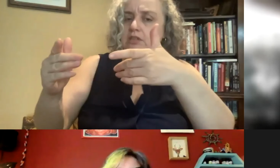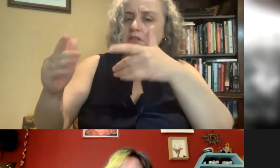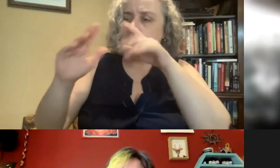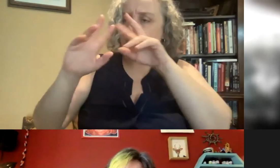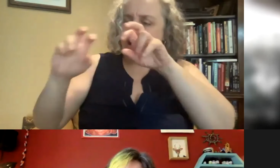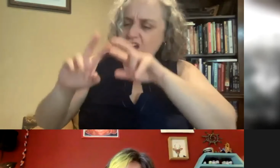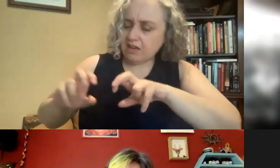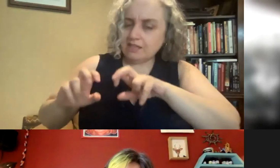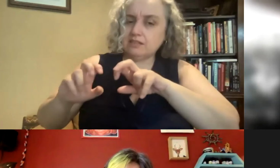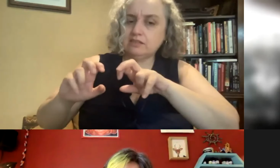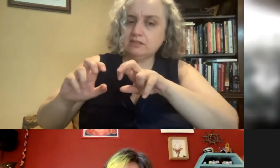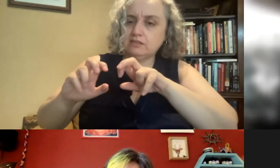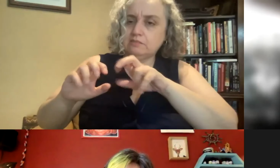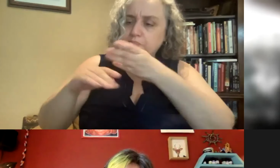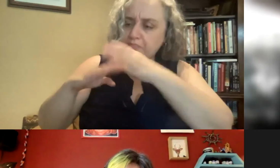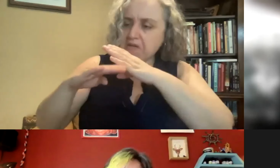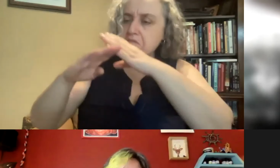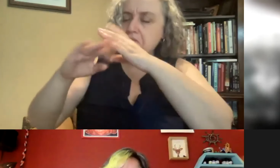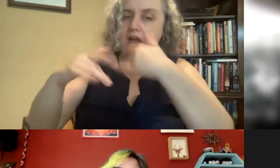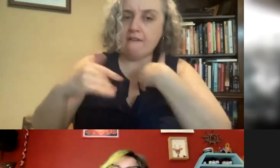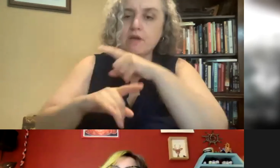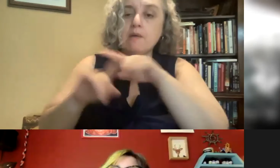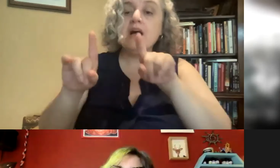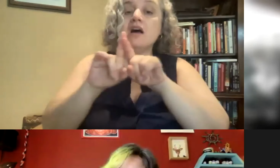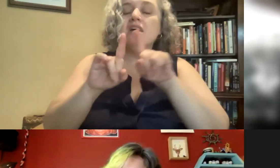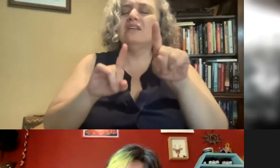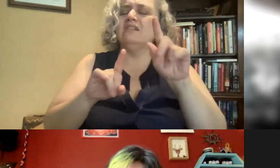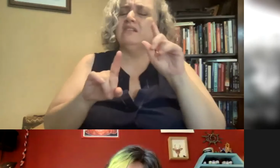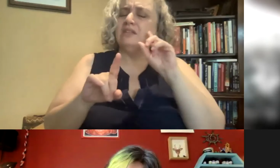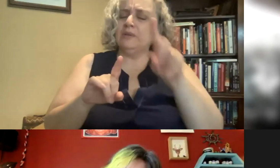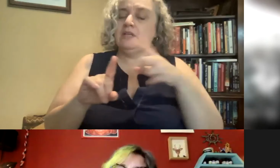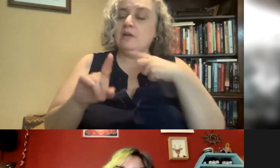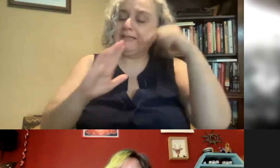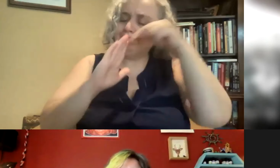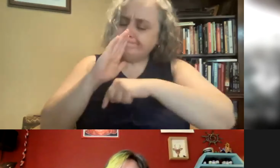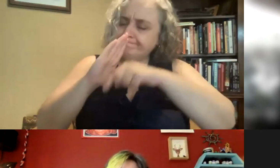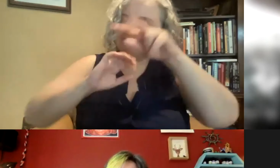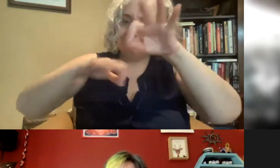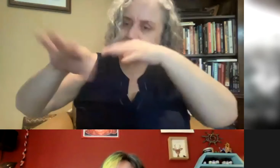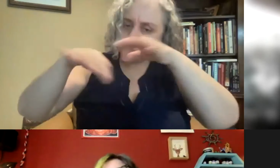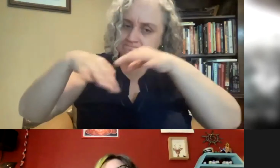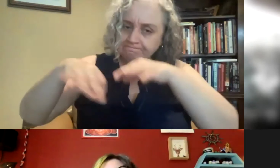is that while what CAG did not go far enough, we all admit that now,